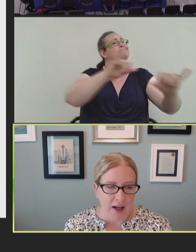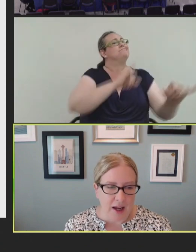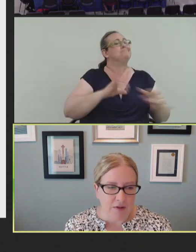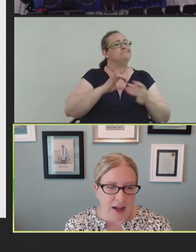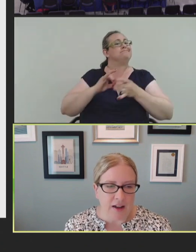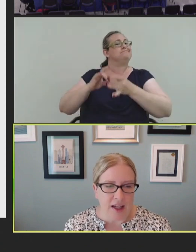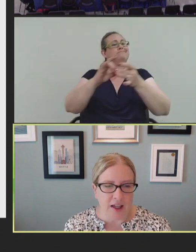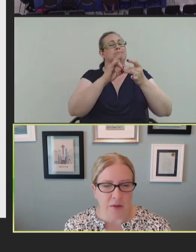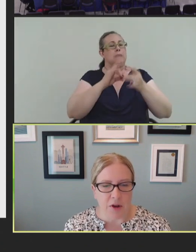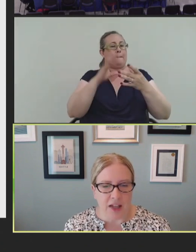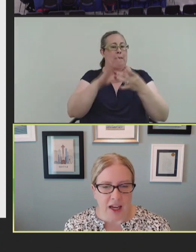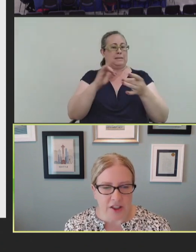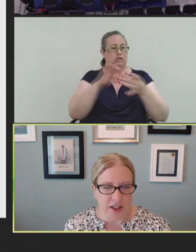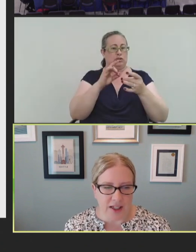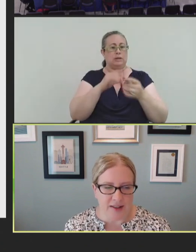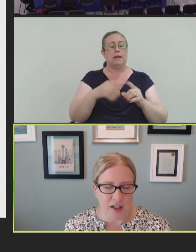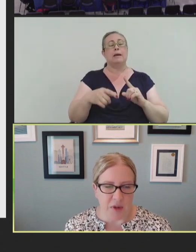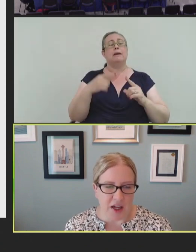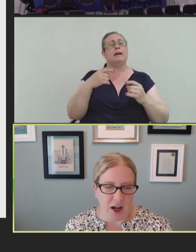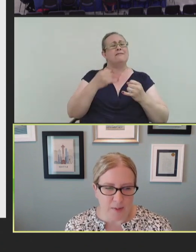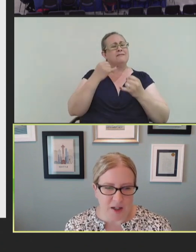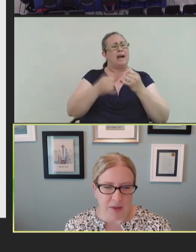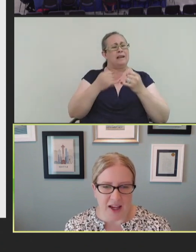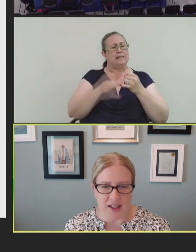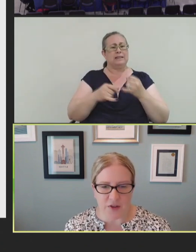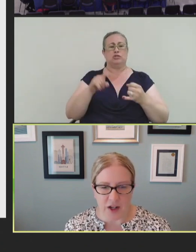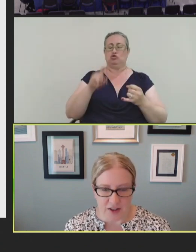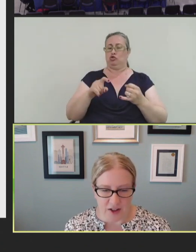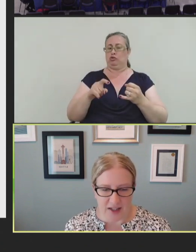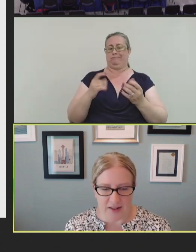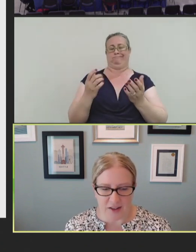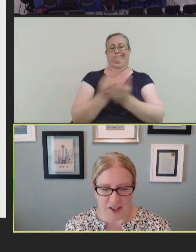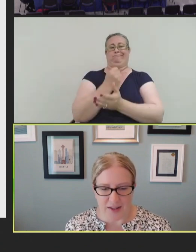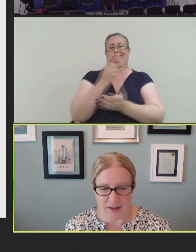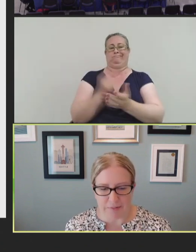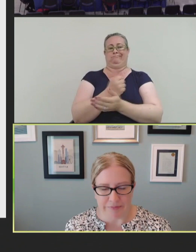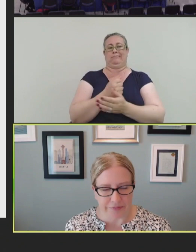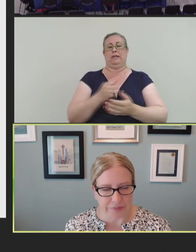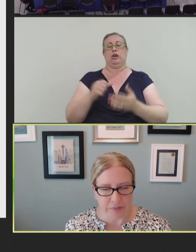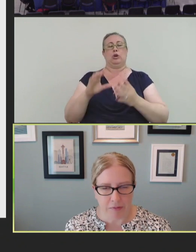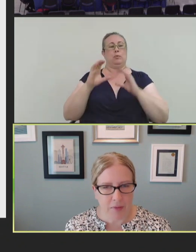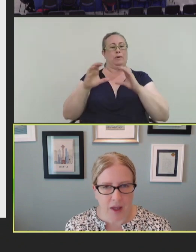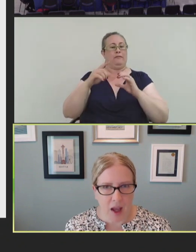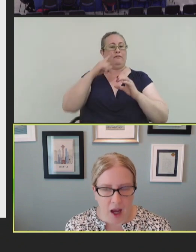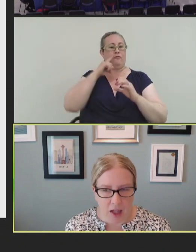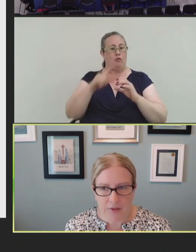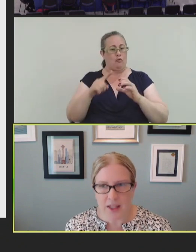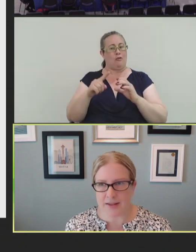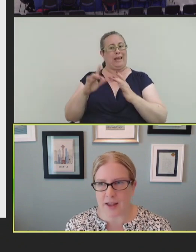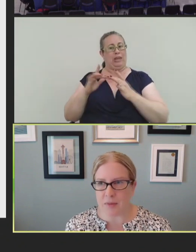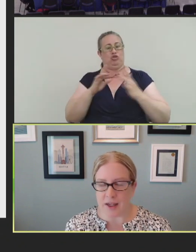And finally, communication needs to be optimized for internet searches. All of these can be